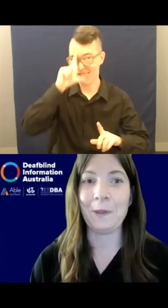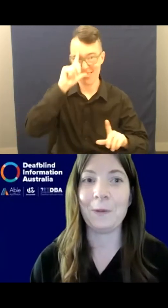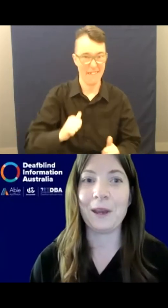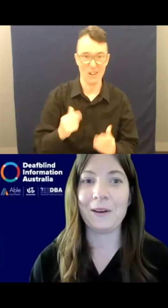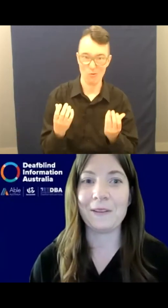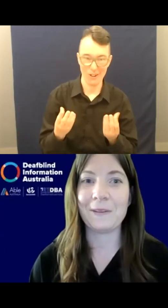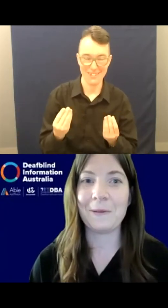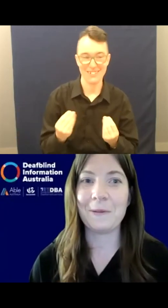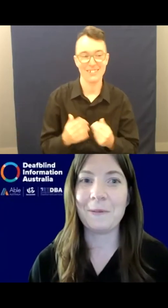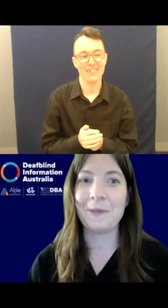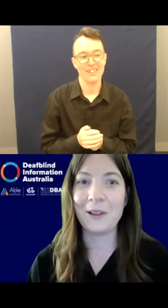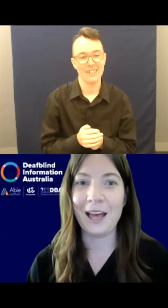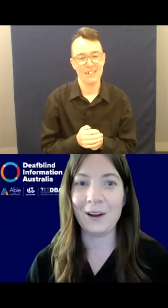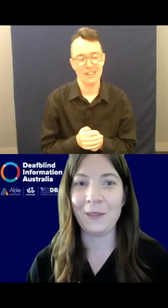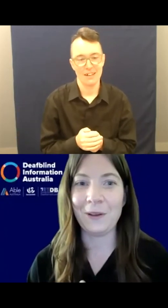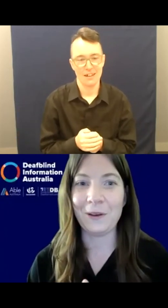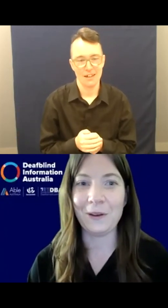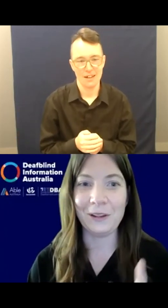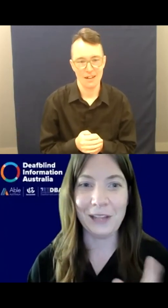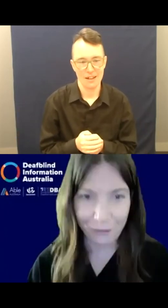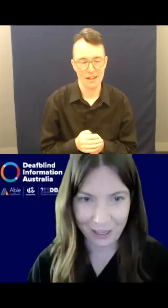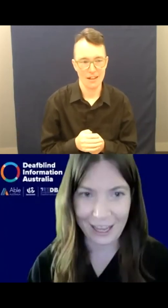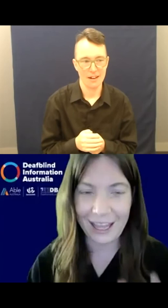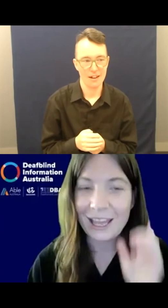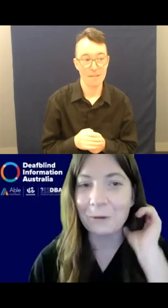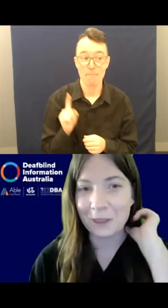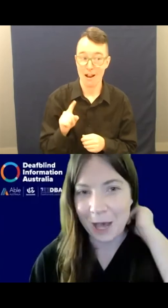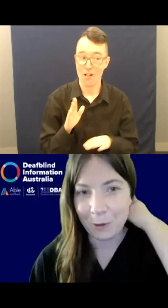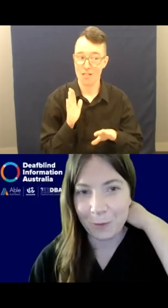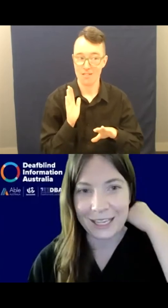Whereas the client on the left there with the marble painting,